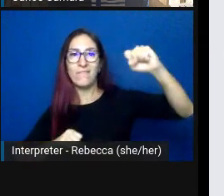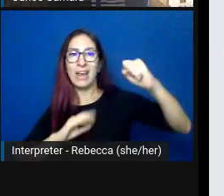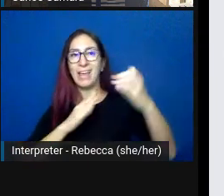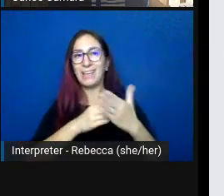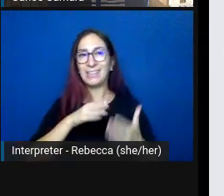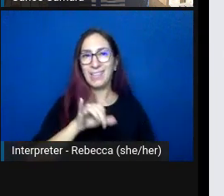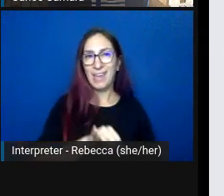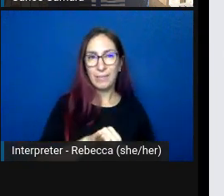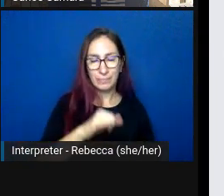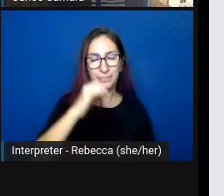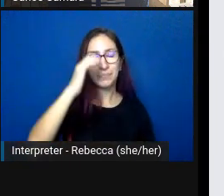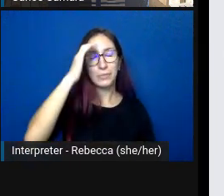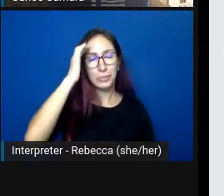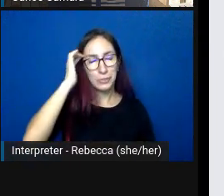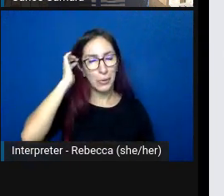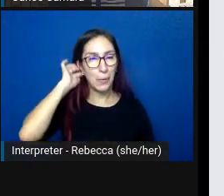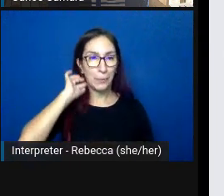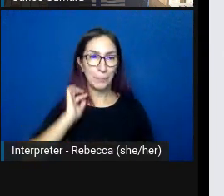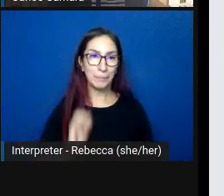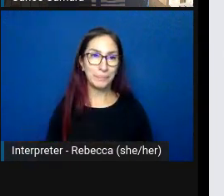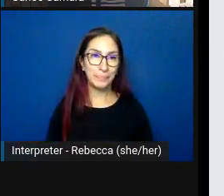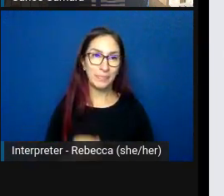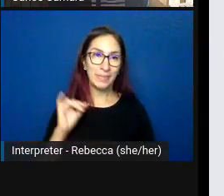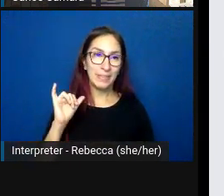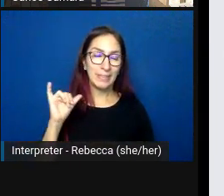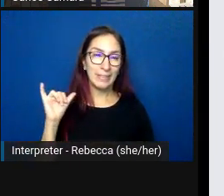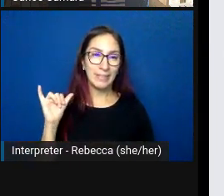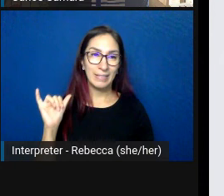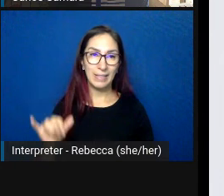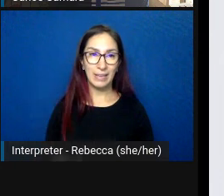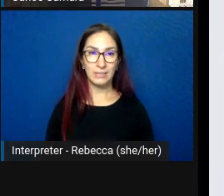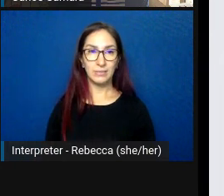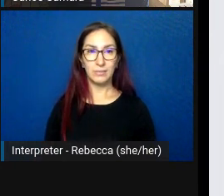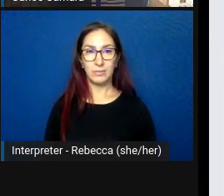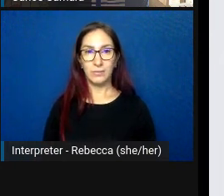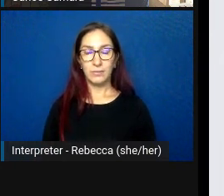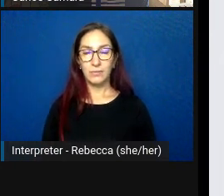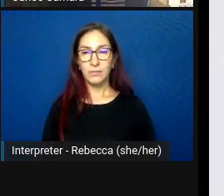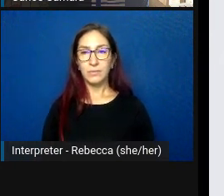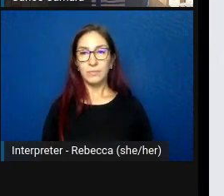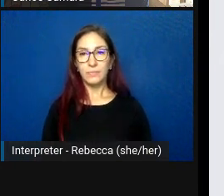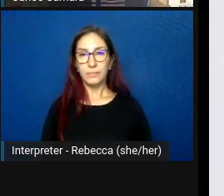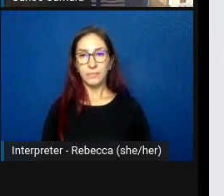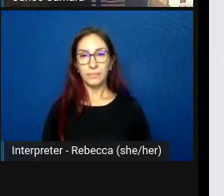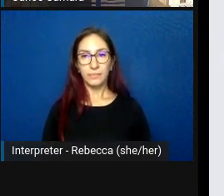That is what I think at least you could do.